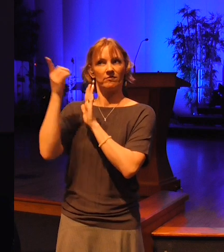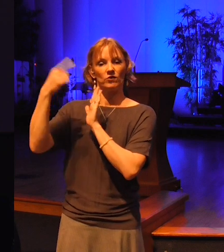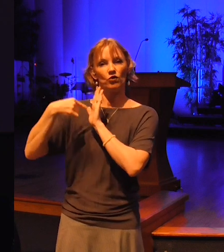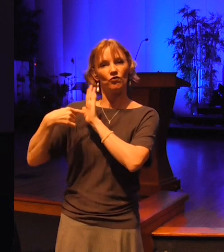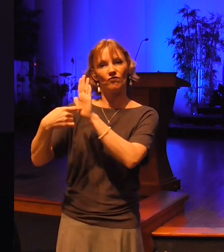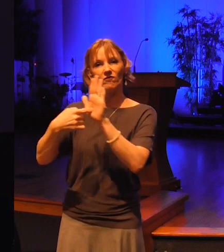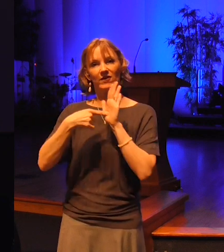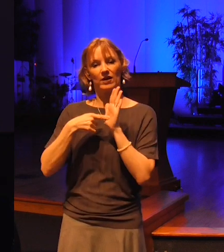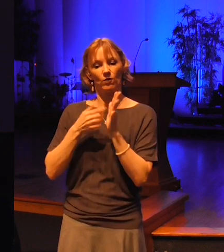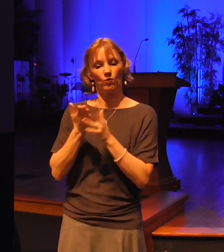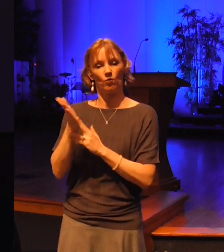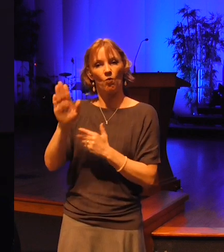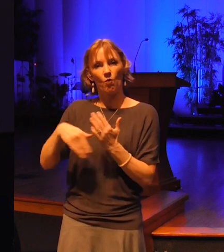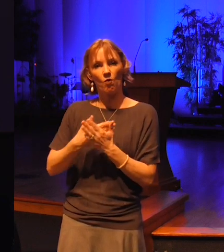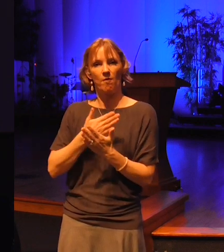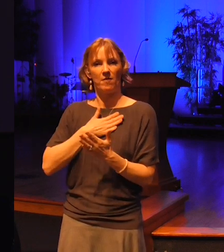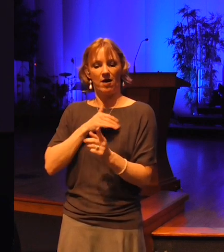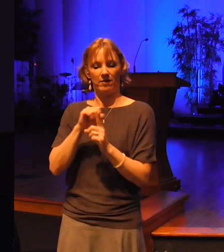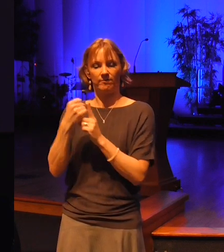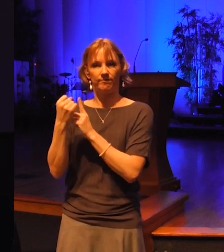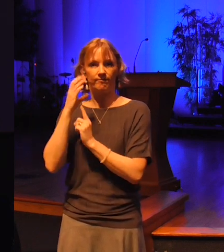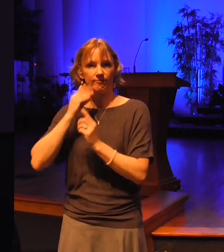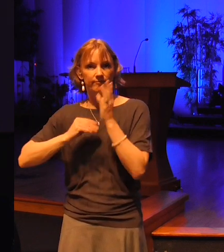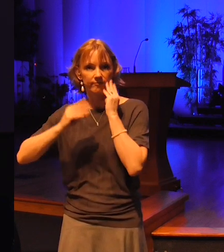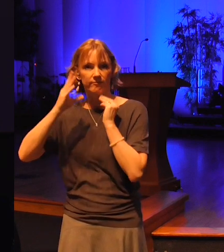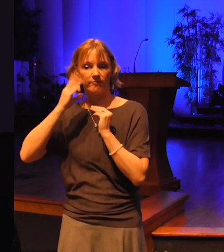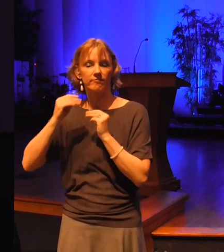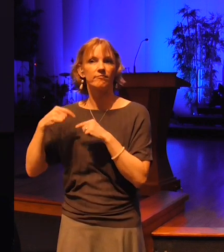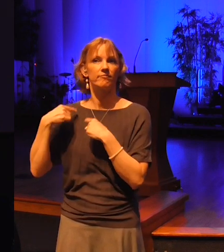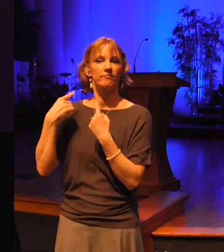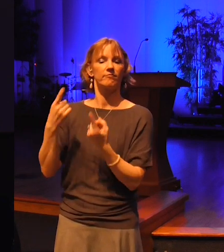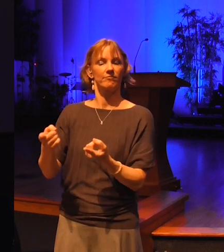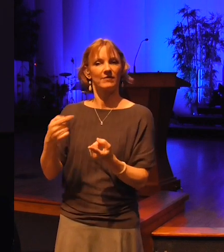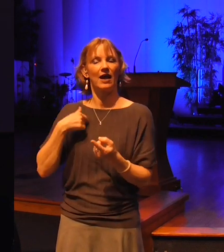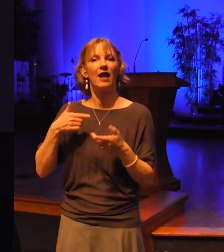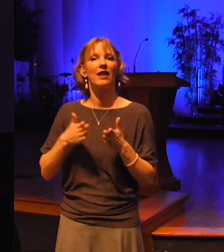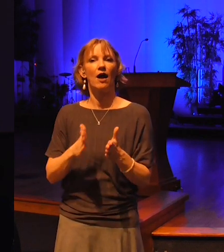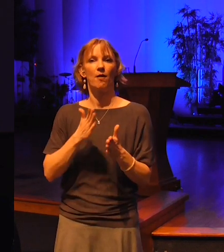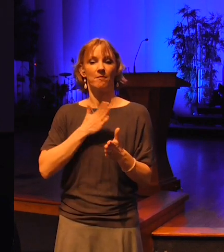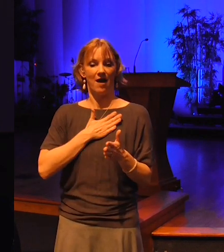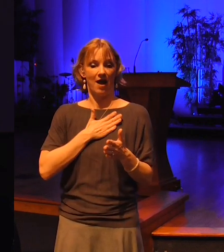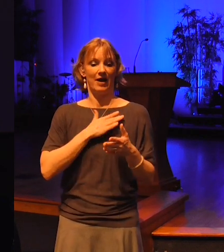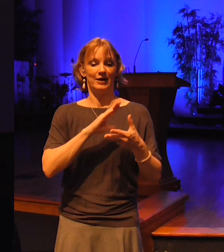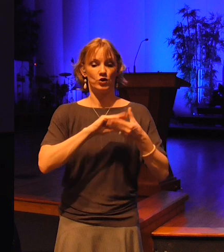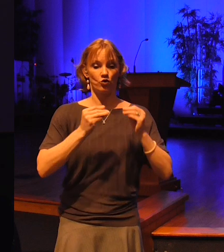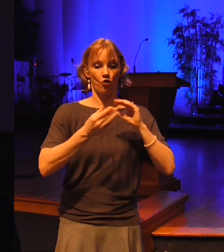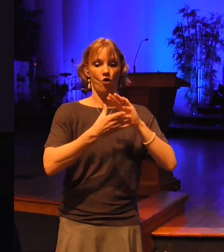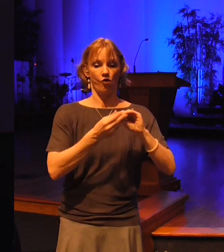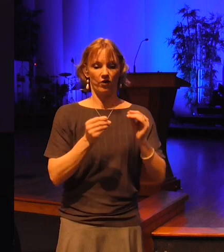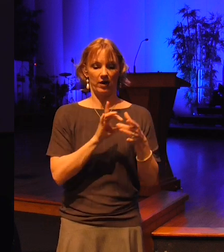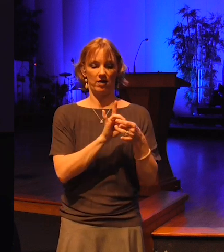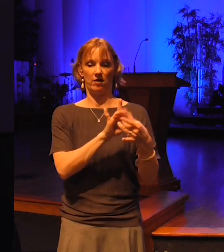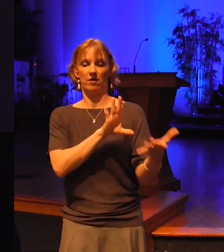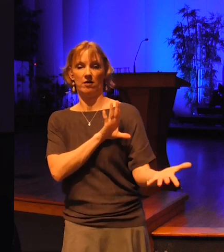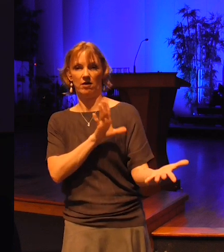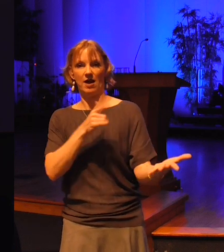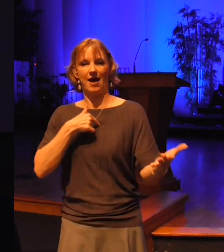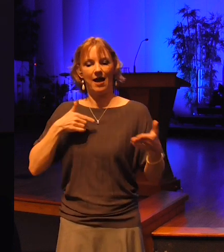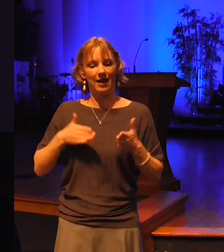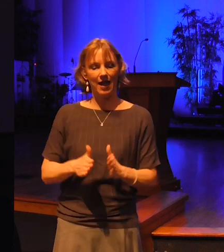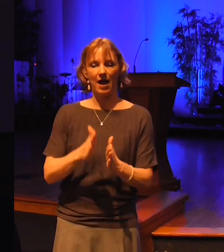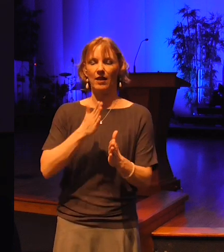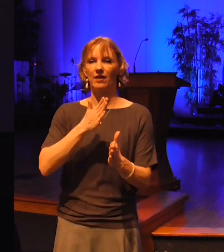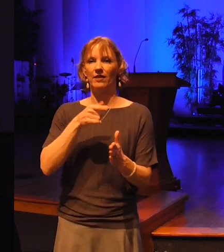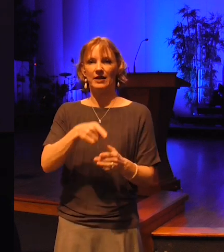my circumstances so I let this tired story go i let this version of myself I keep insisting